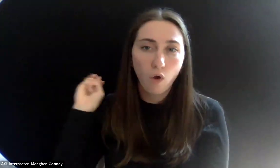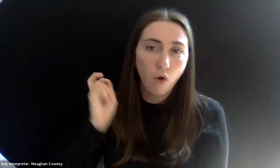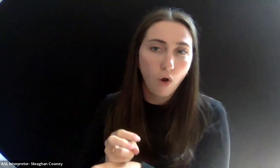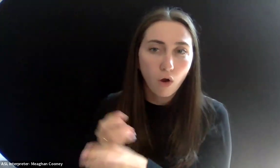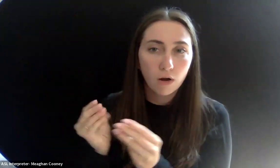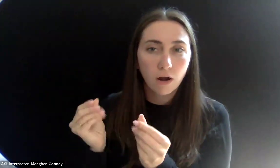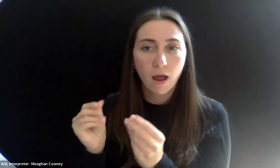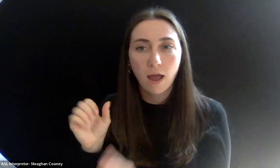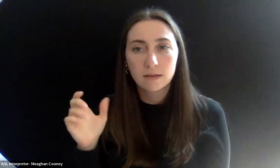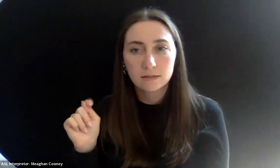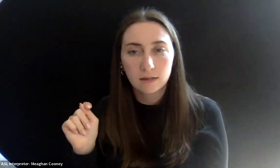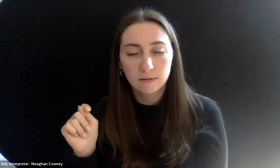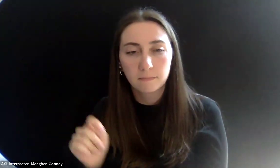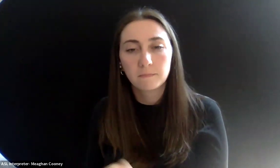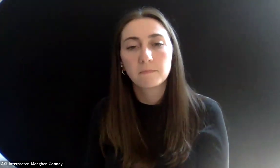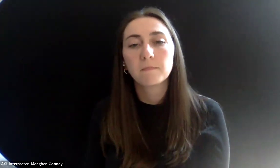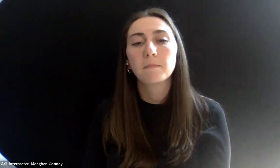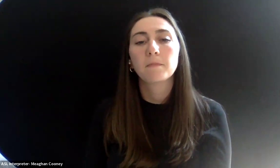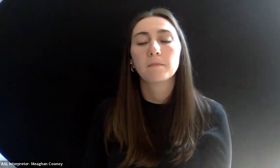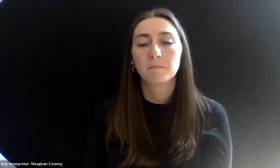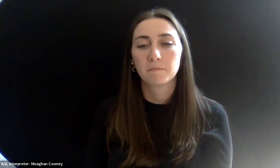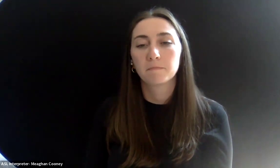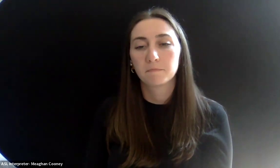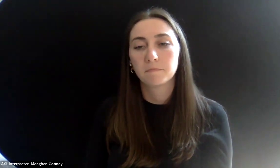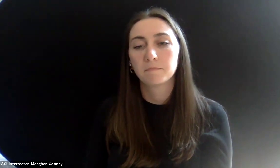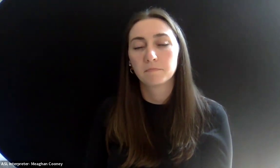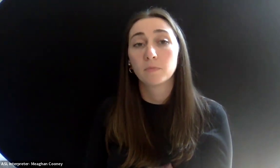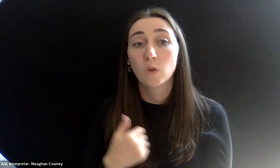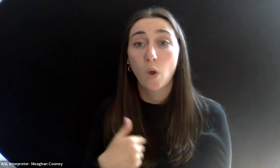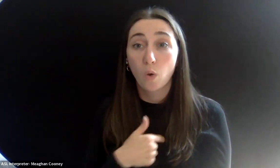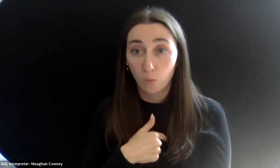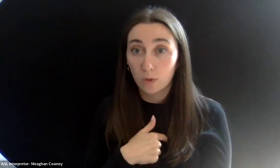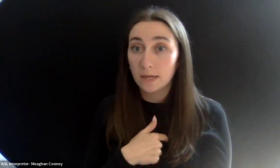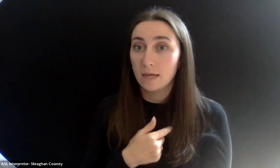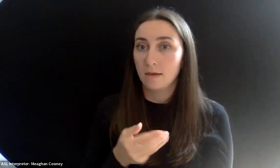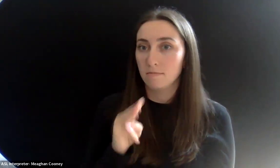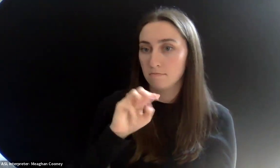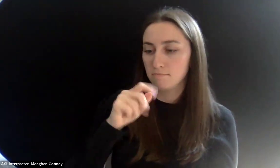So we divided our MEEPA projects into these 3 broad categories.